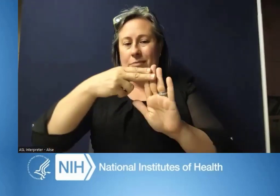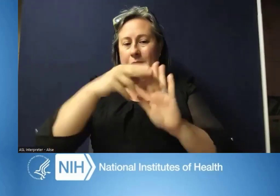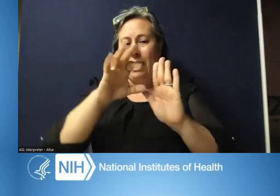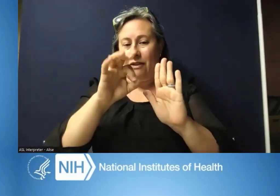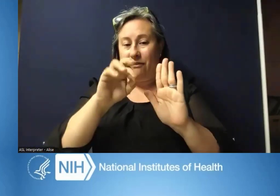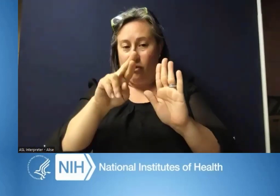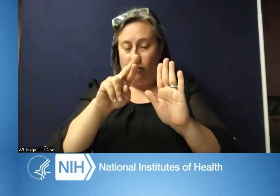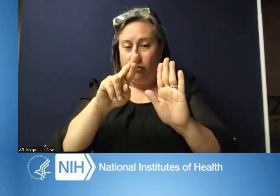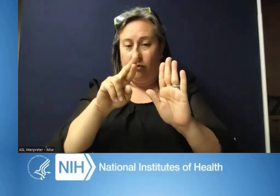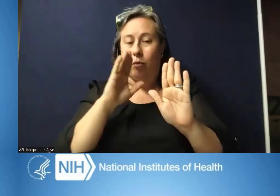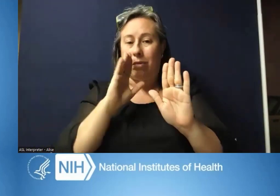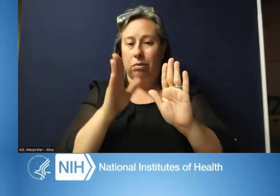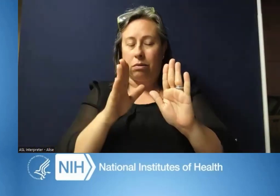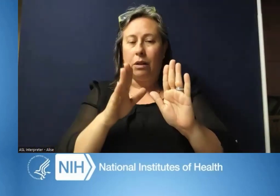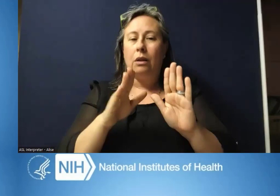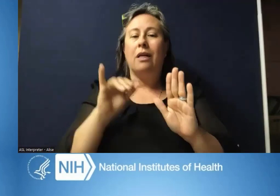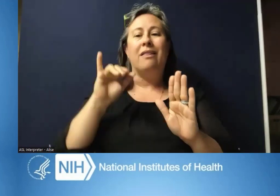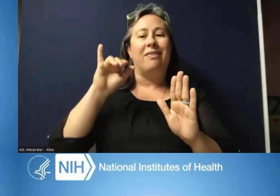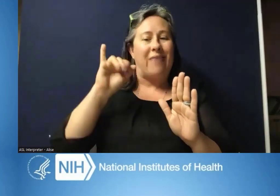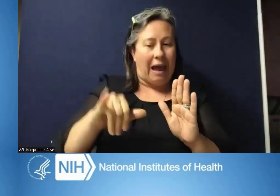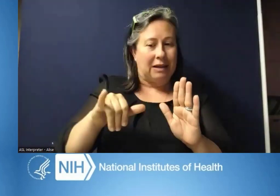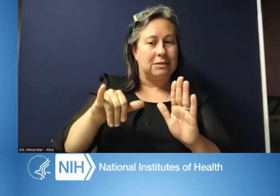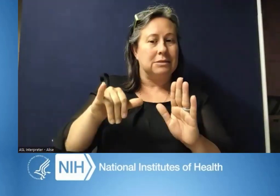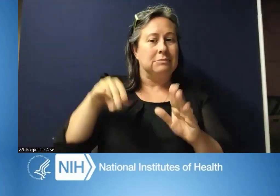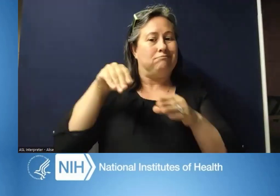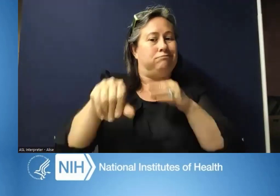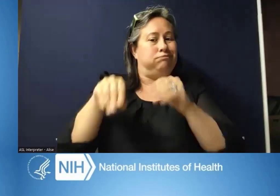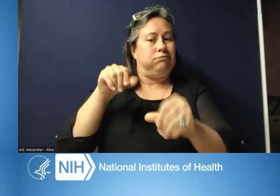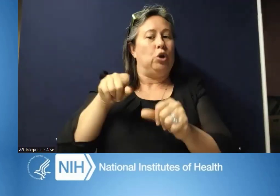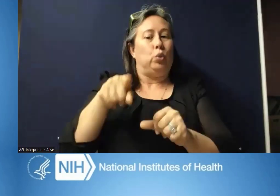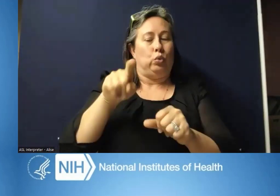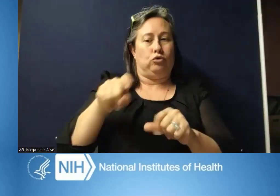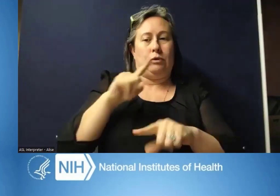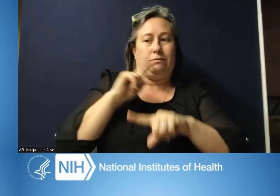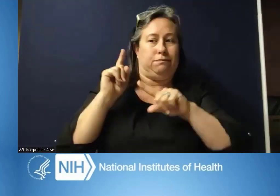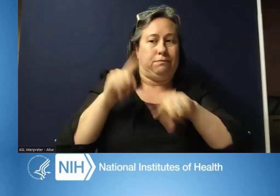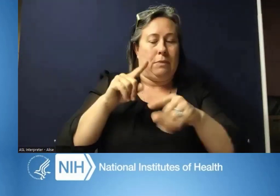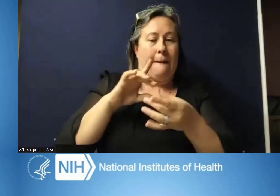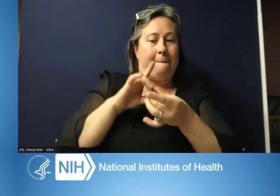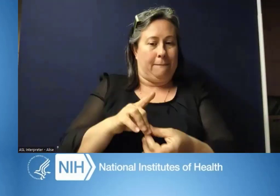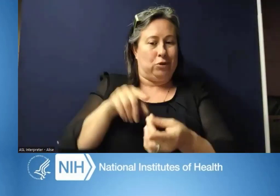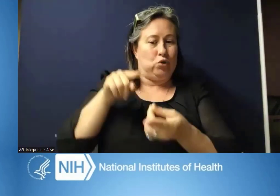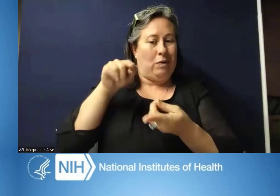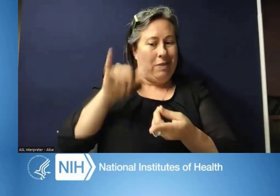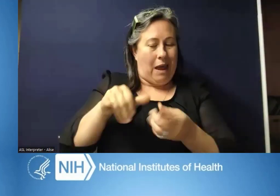and those would be expenditures that you should be reporting for each individual segment, very good question.